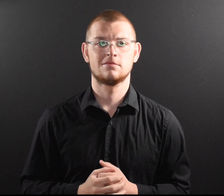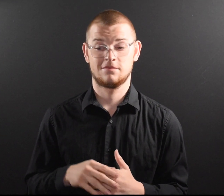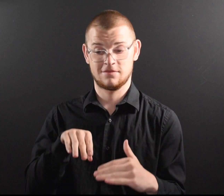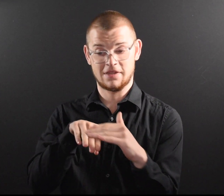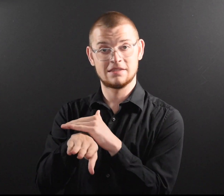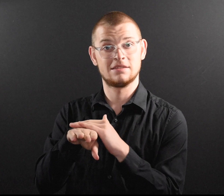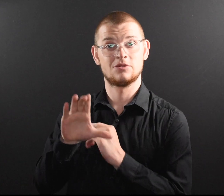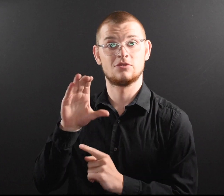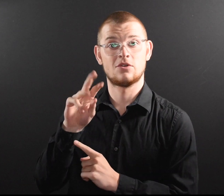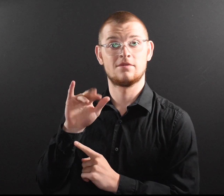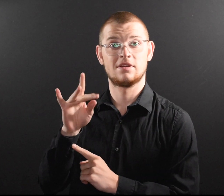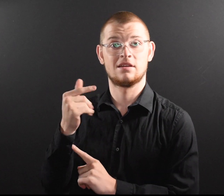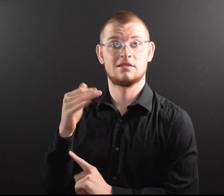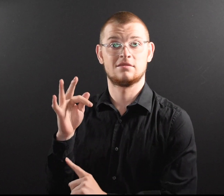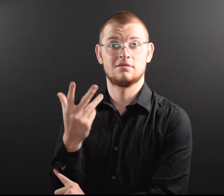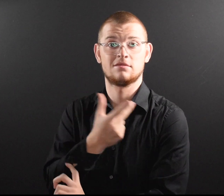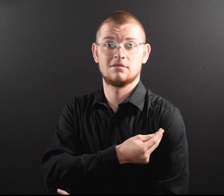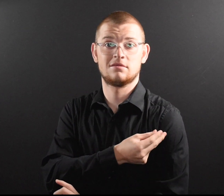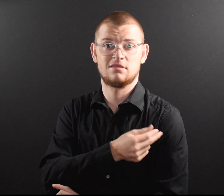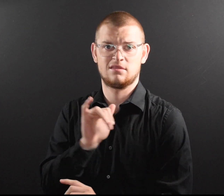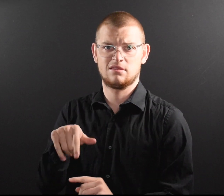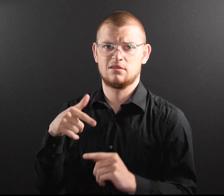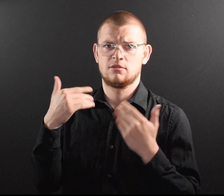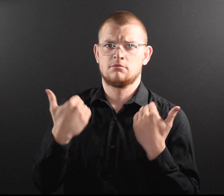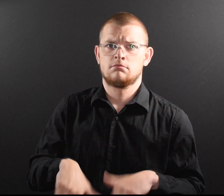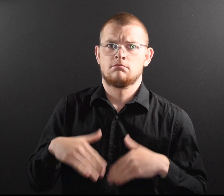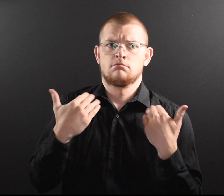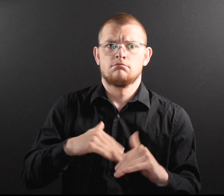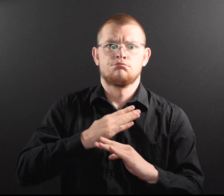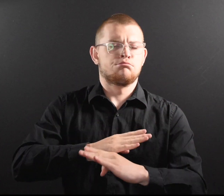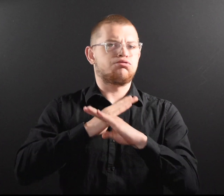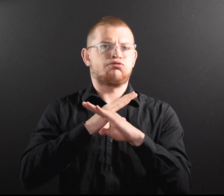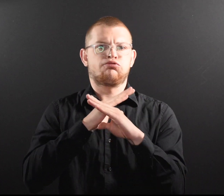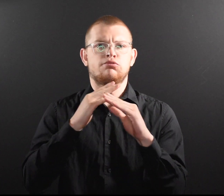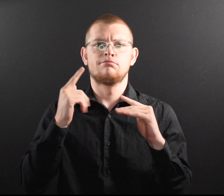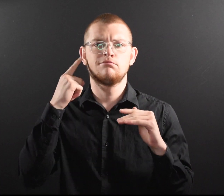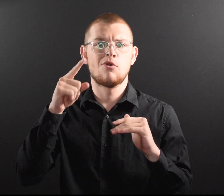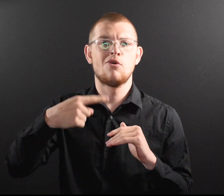Access to the COVID-19 vaccine is one of the greatest barriers to equitable